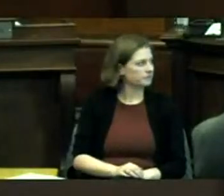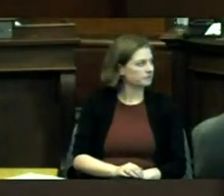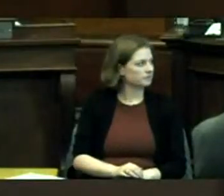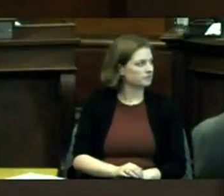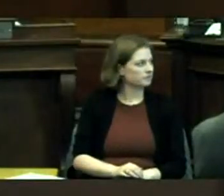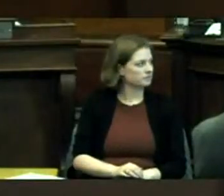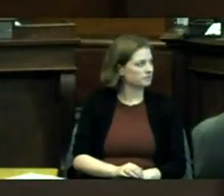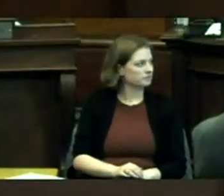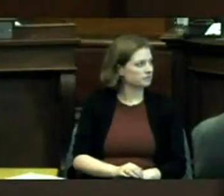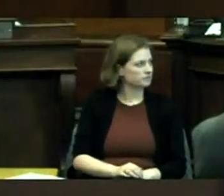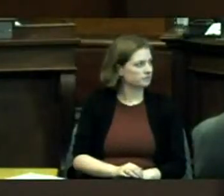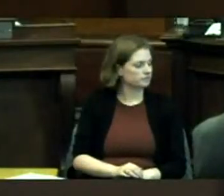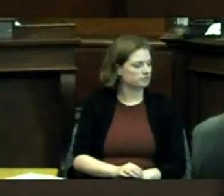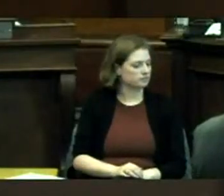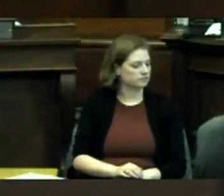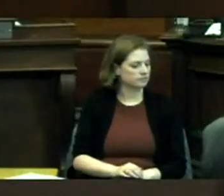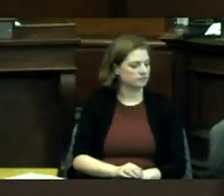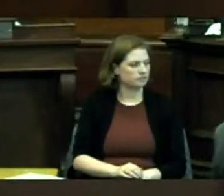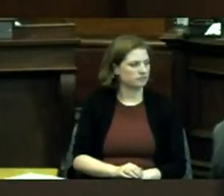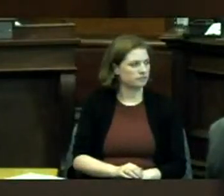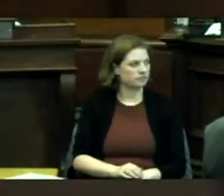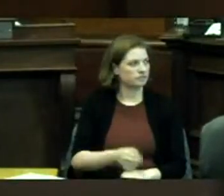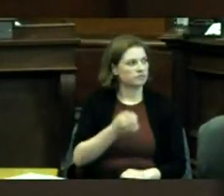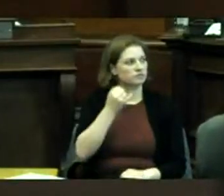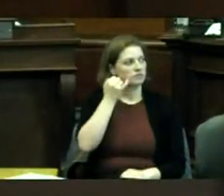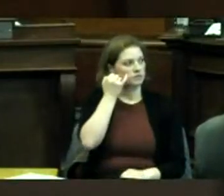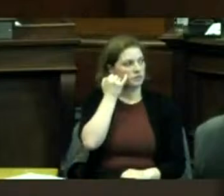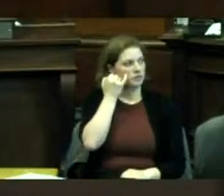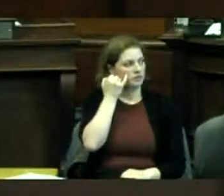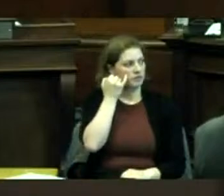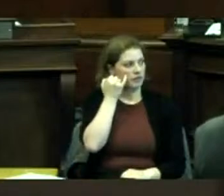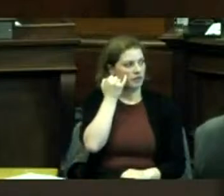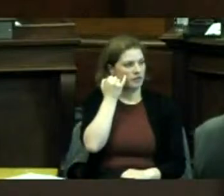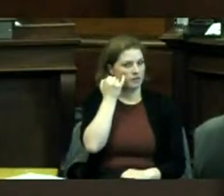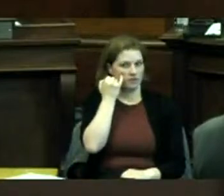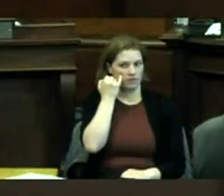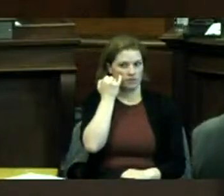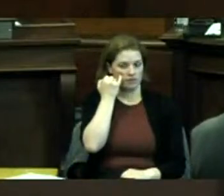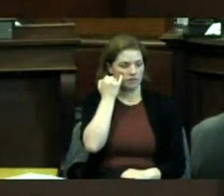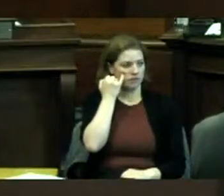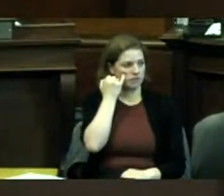colleagues join me, starting with Council Member Gruber and